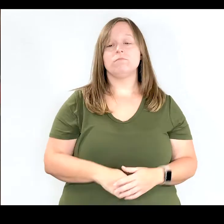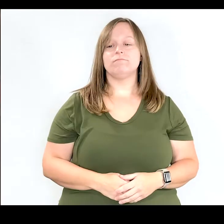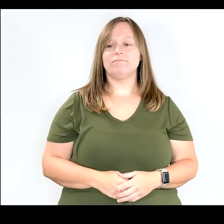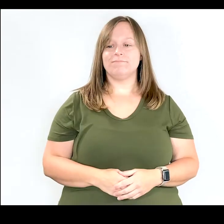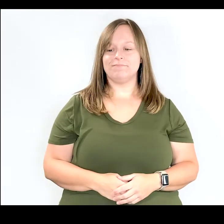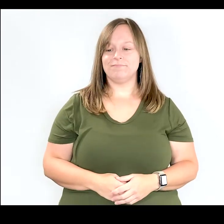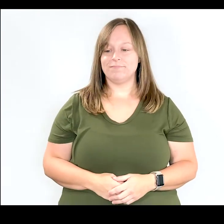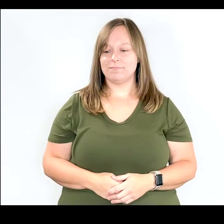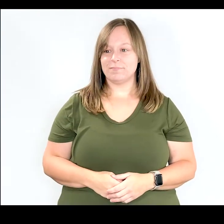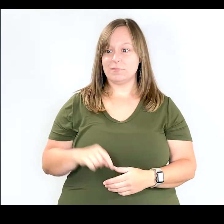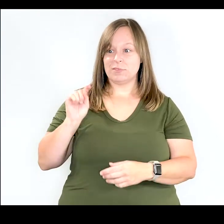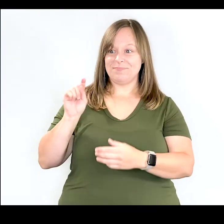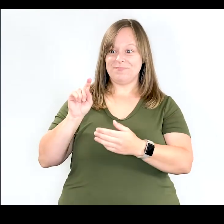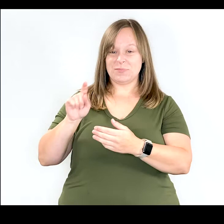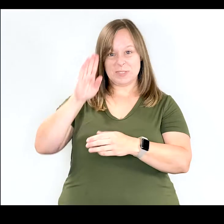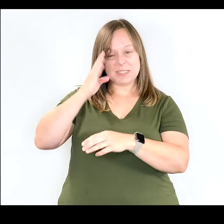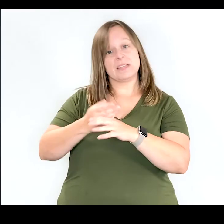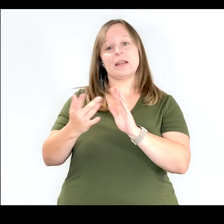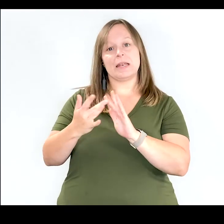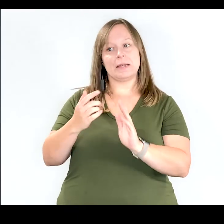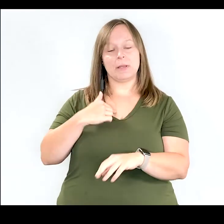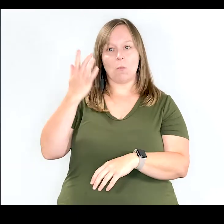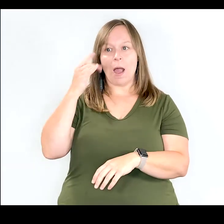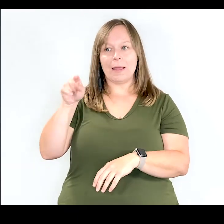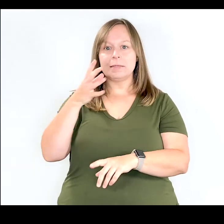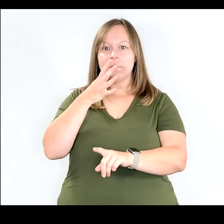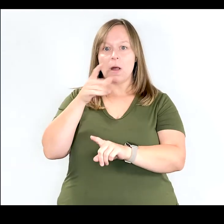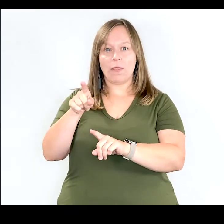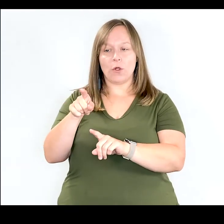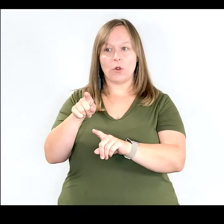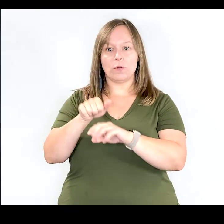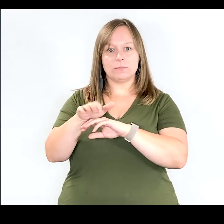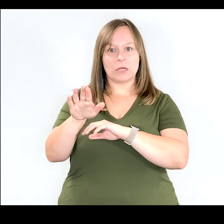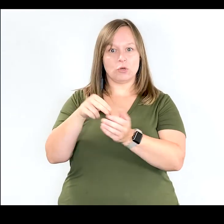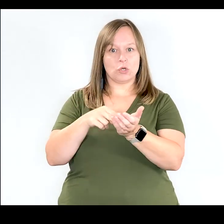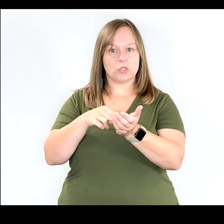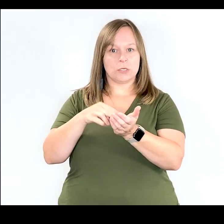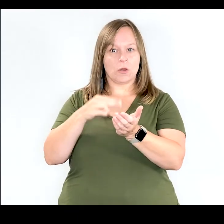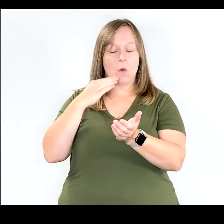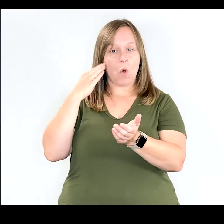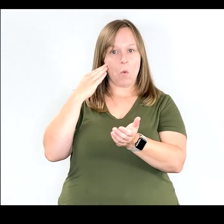Miss Abouzeidi's son, Vladmir, contacted me because his mother had been admitted to a nursing home